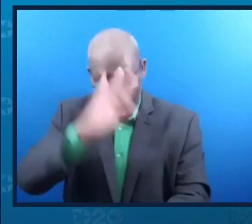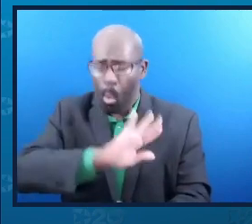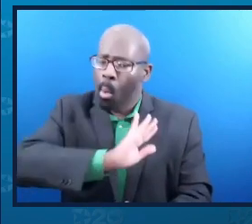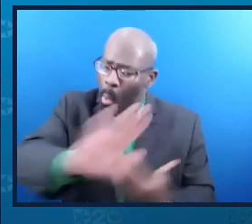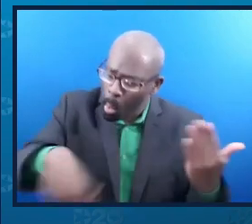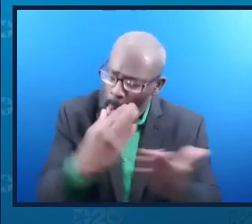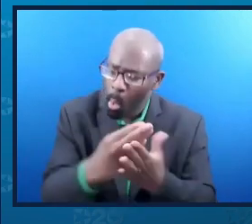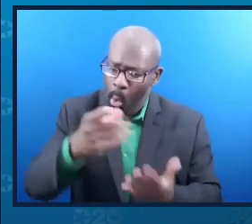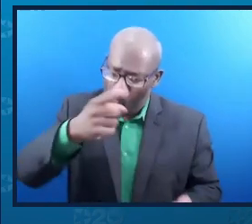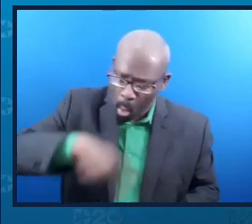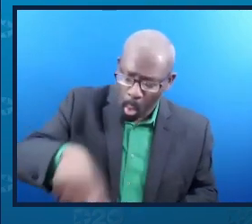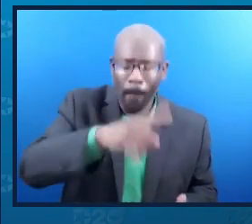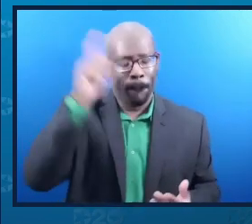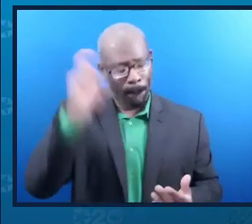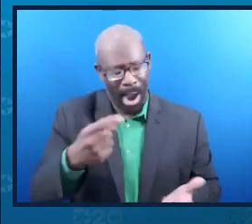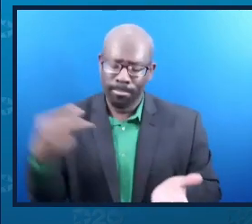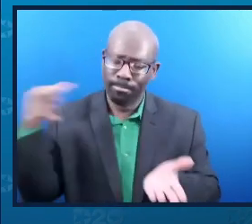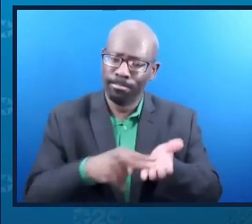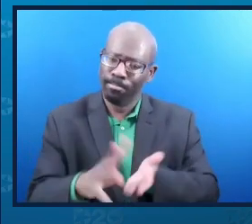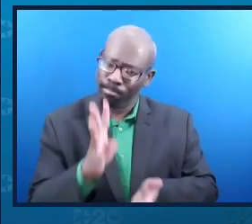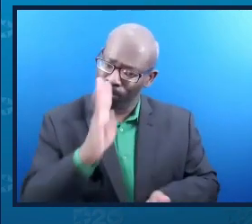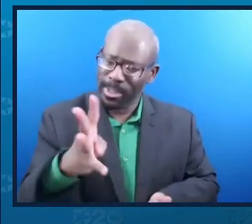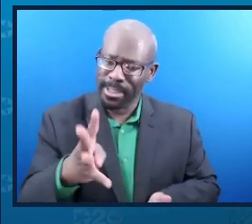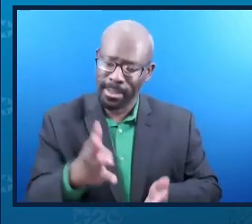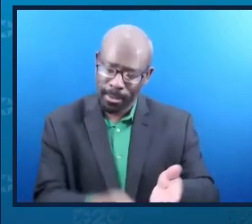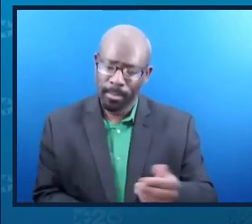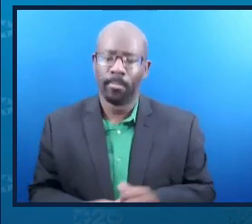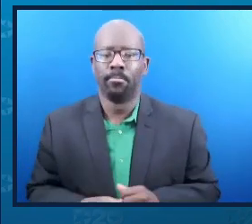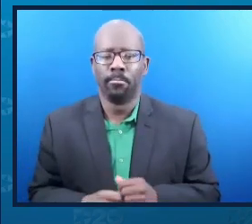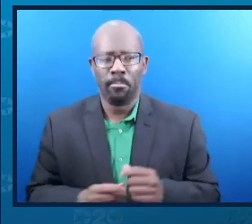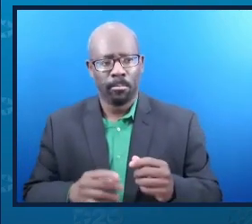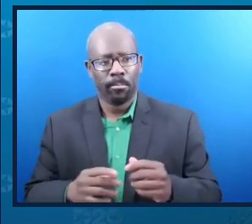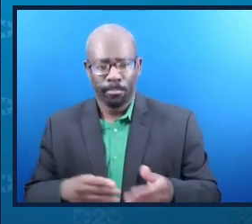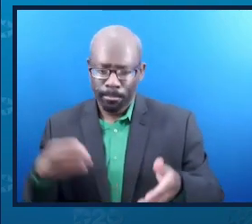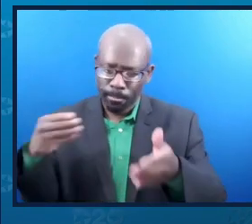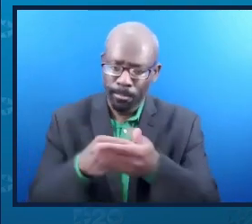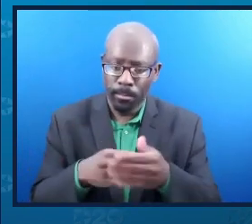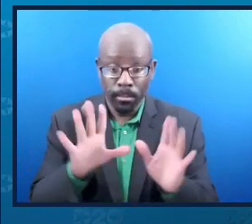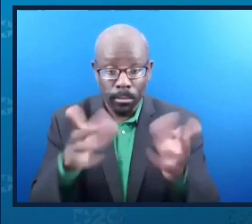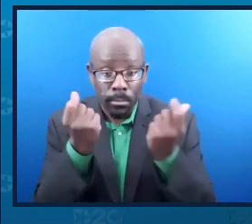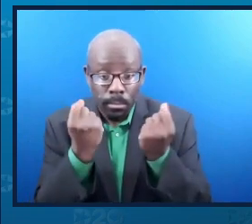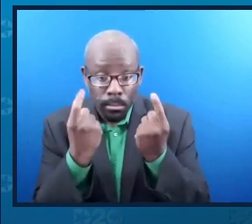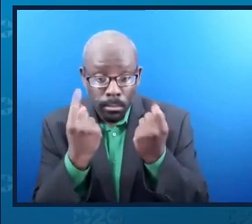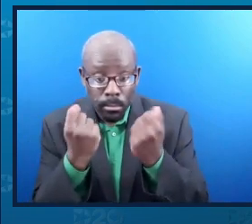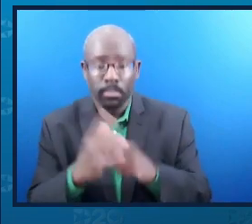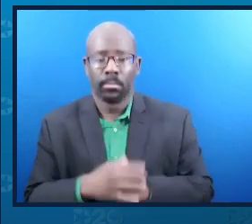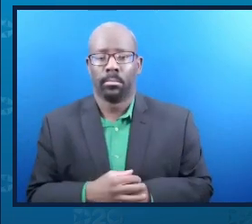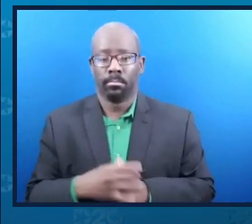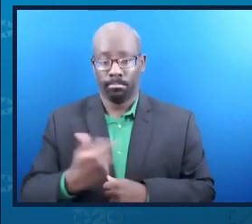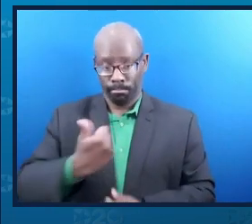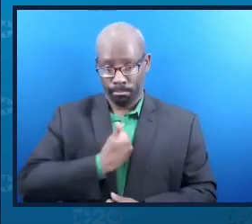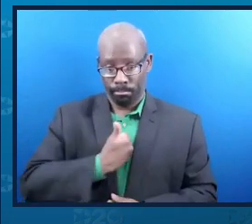ARE COMPLICIT. WE'RE JUST GETTING STARTED. I AM VOTING FOR JOE BIDEN, ON